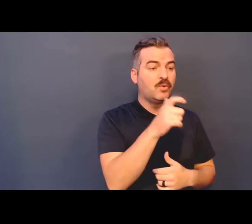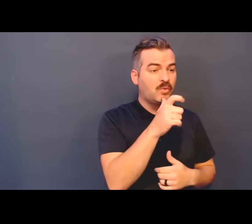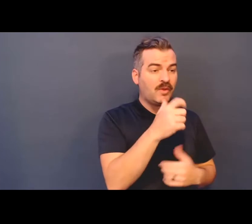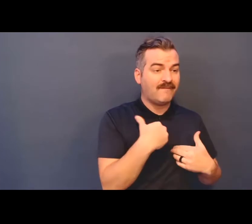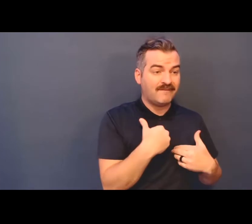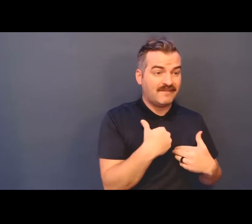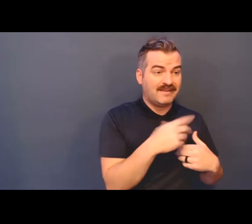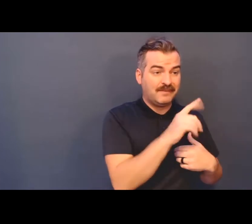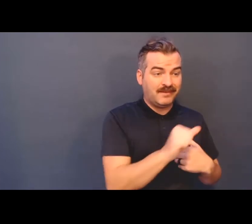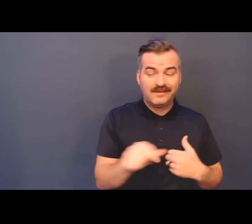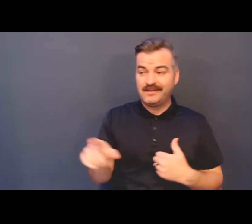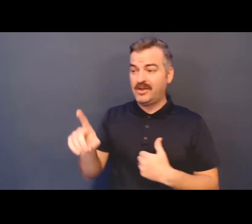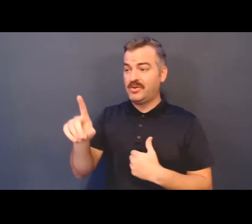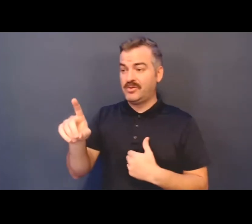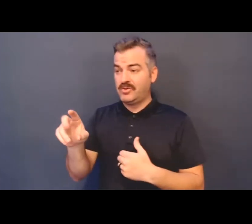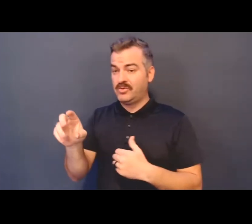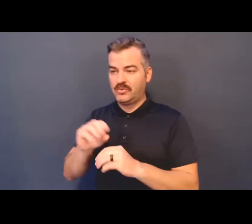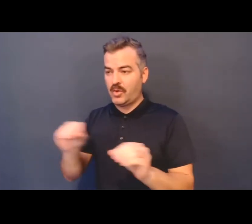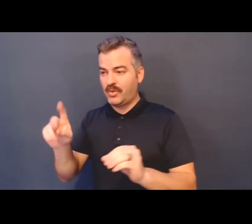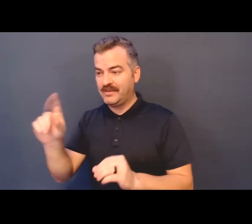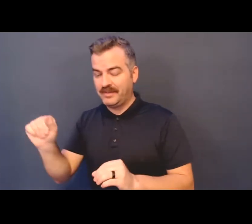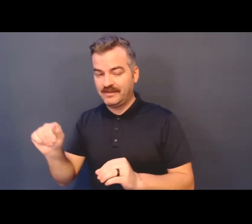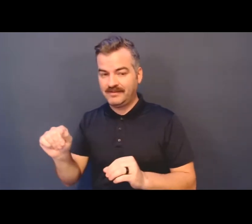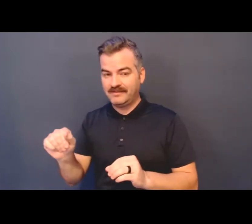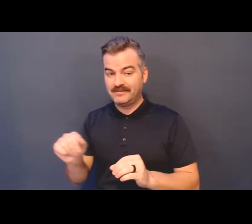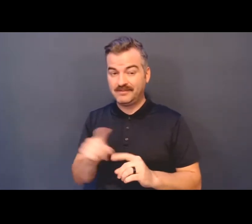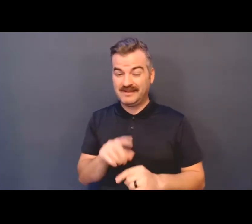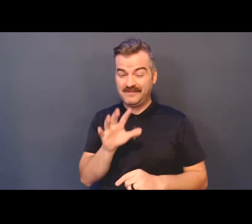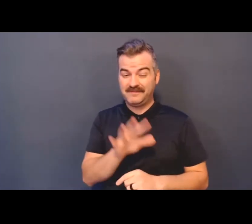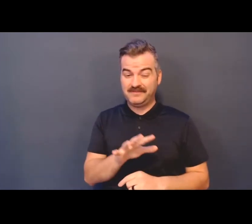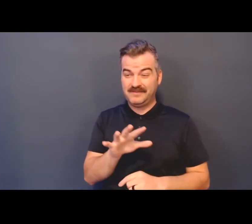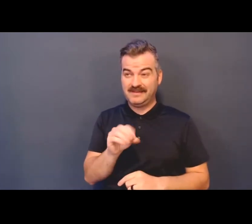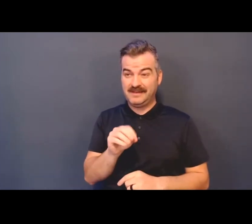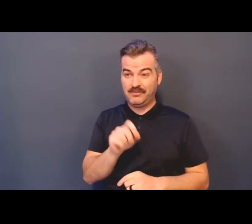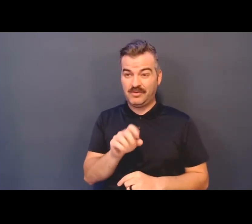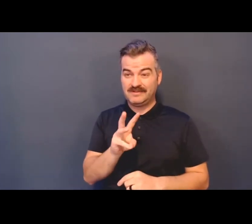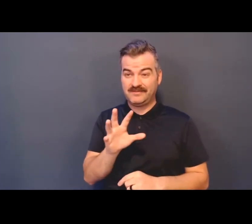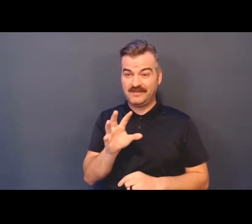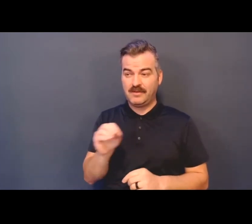15:13:24 Just 56.5% strongly agreed that they welcomed patients with disabilities into their